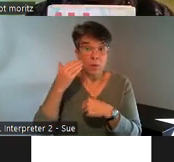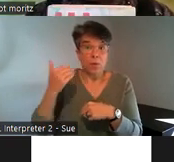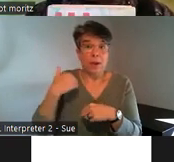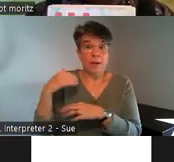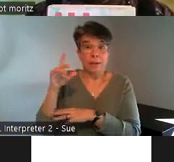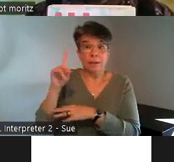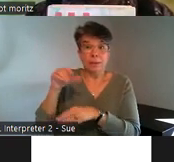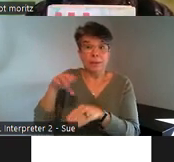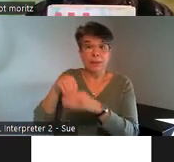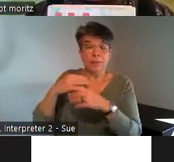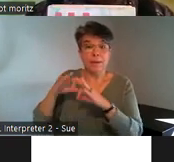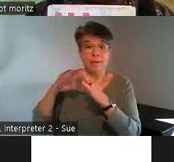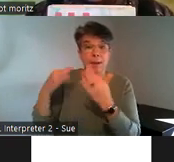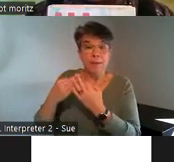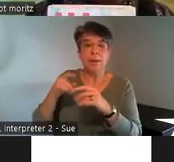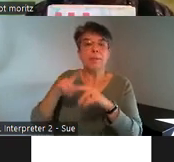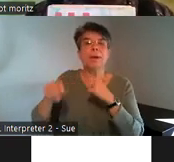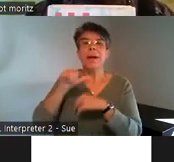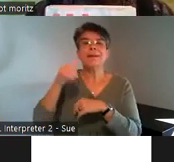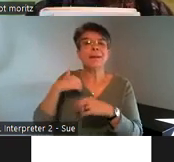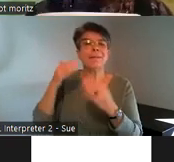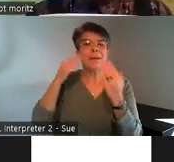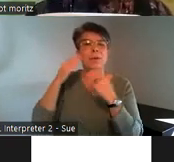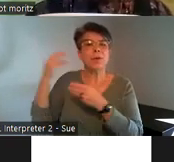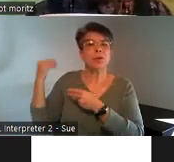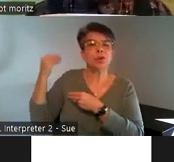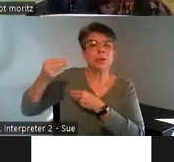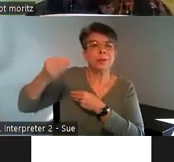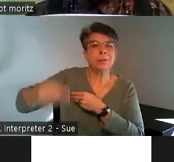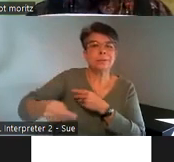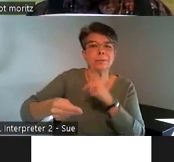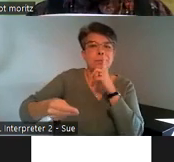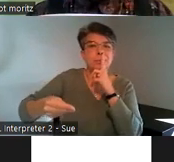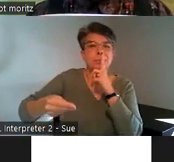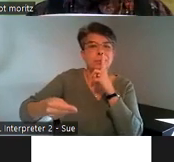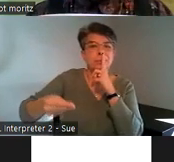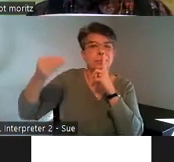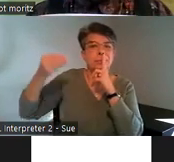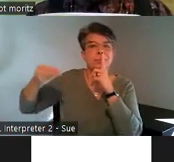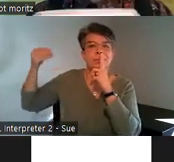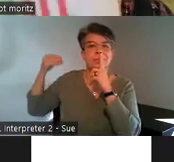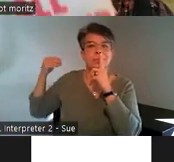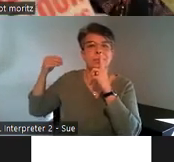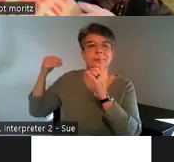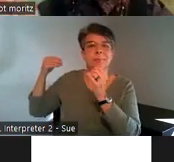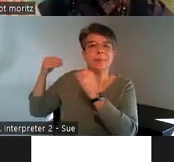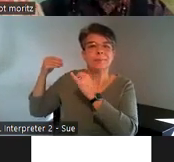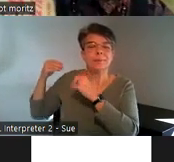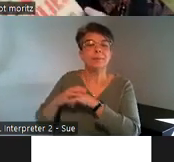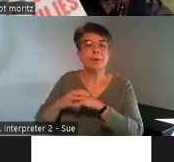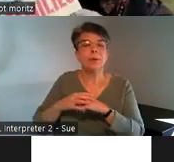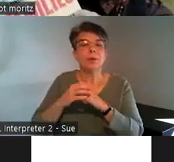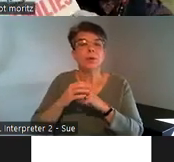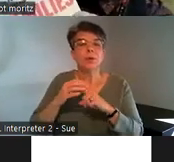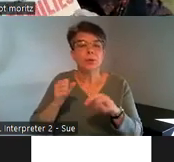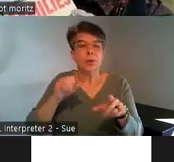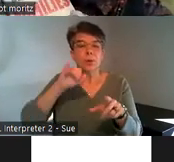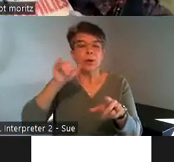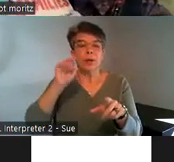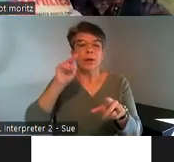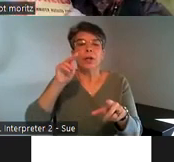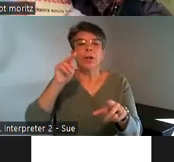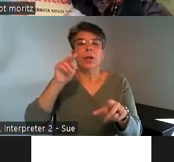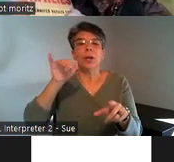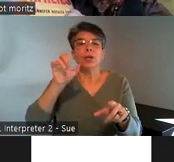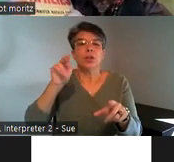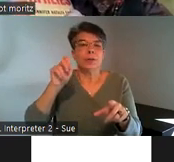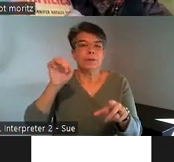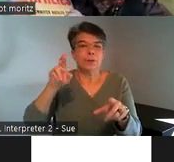it and I didn't get to have that knowledge um and basically Jennifer thinkink talks about how we're